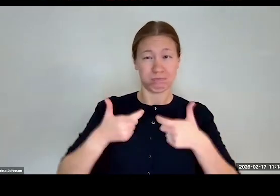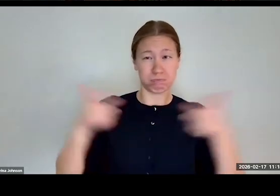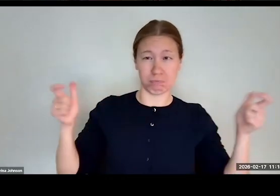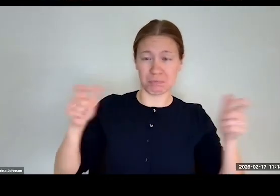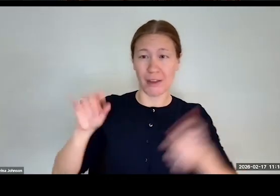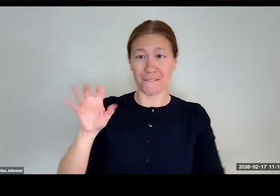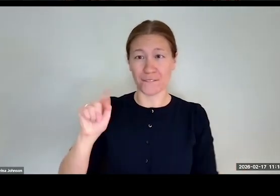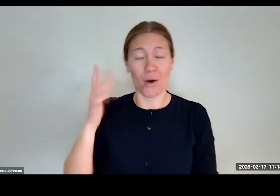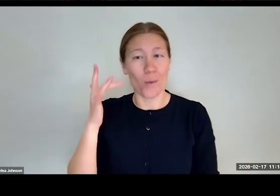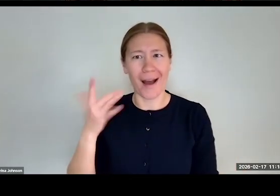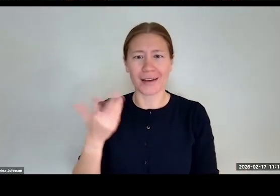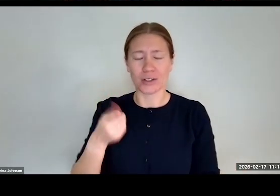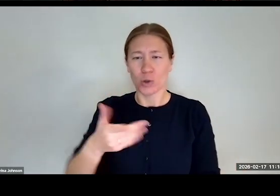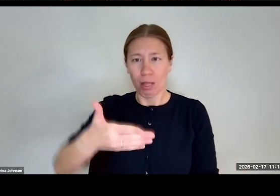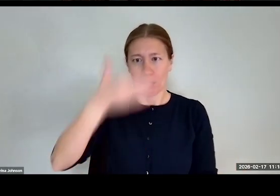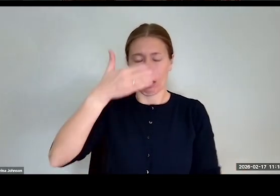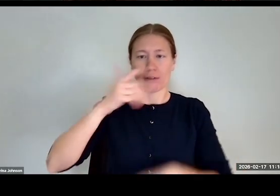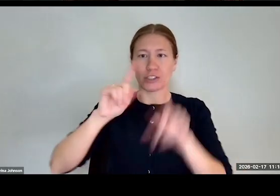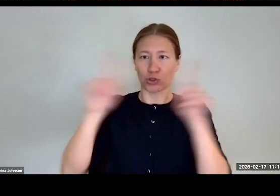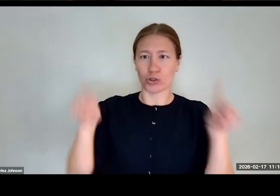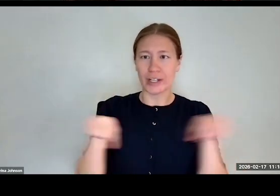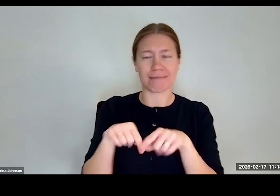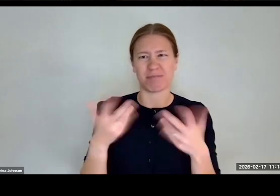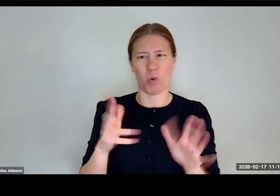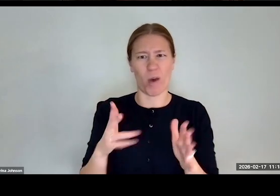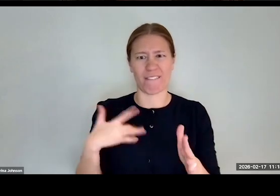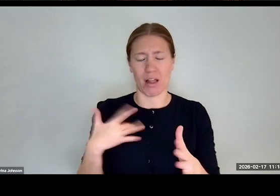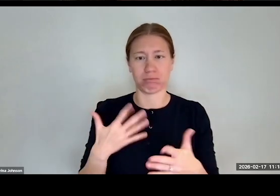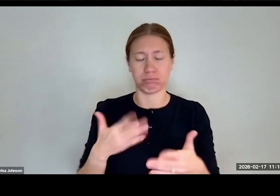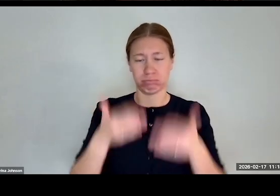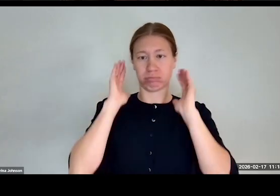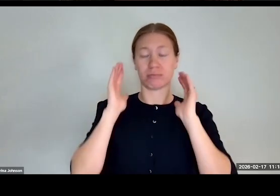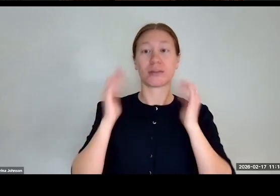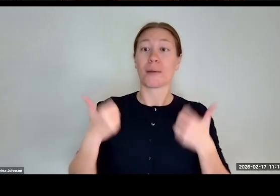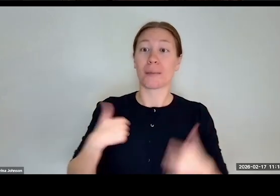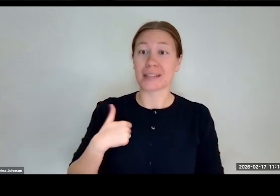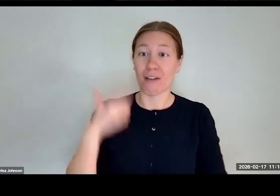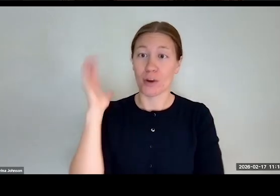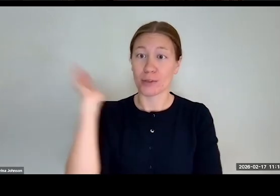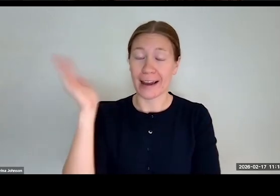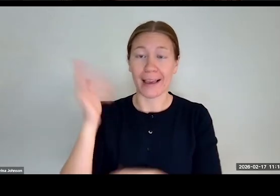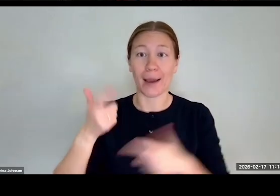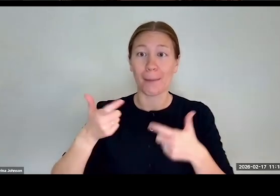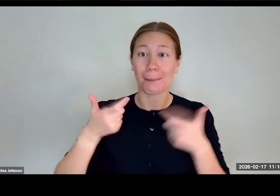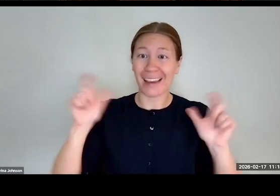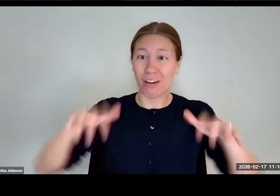you're sitting right in front of a screen. If I was in a big auditorium and the screen that I was presenting on was not very big,